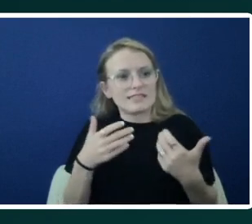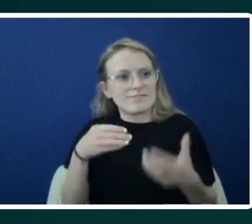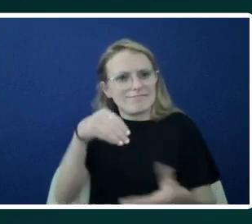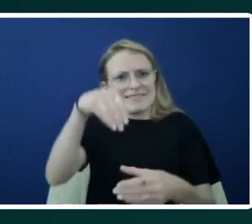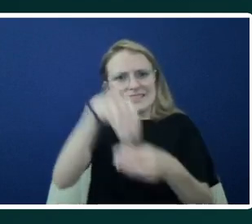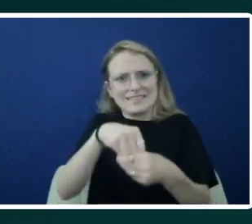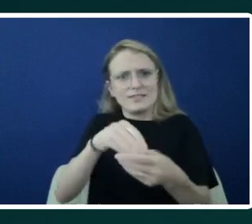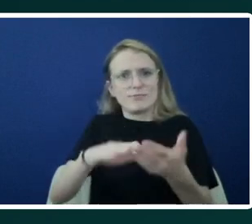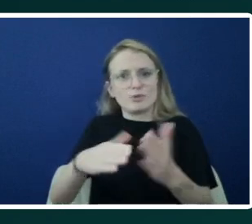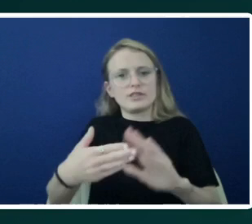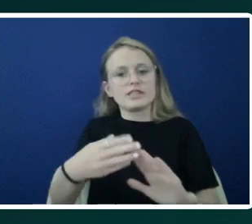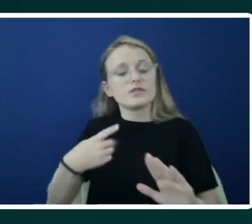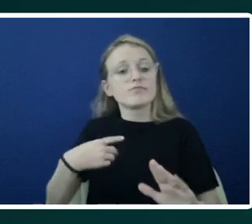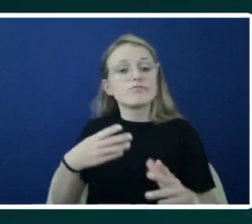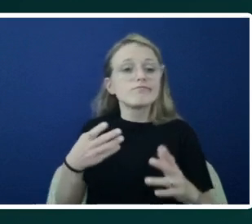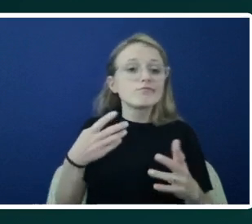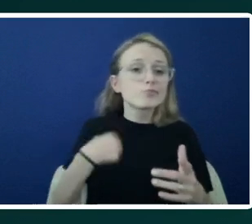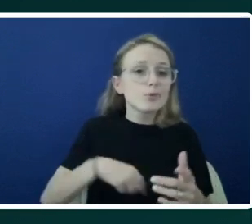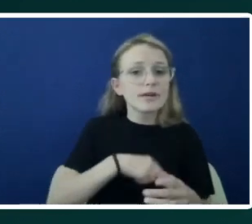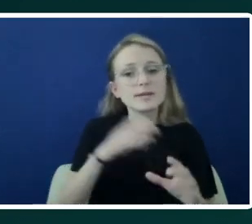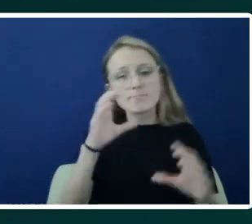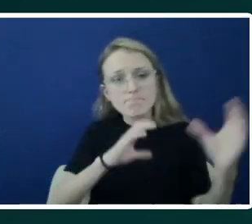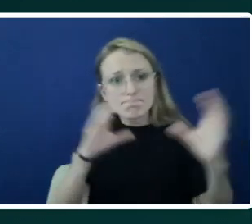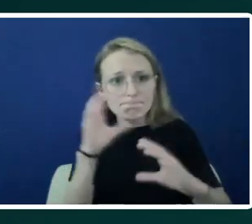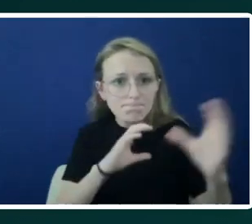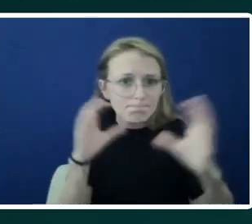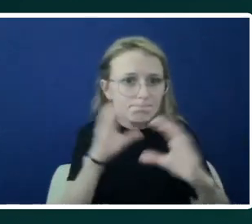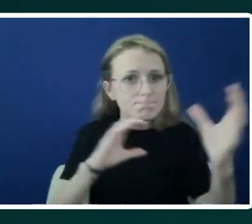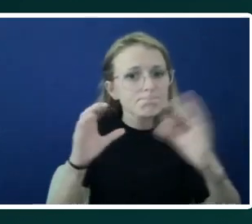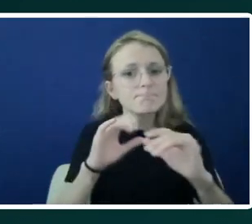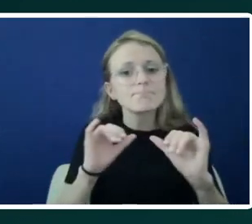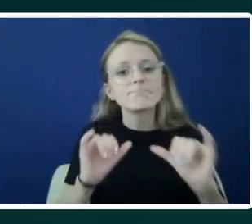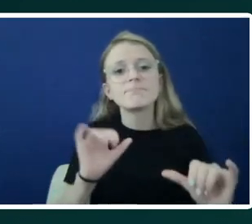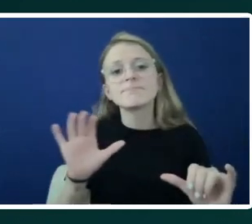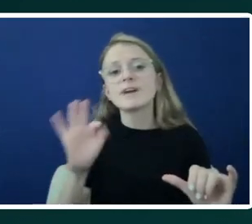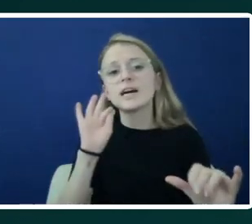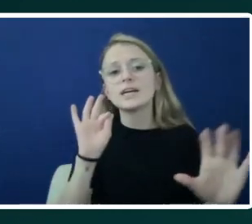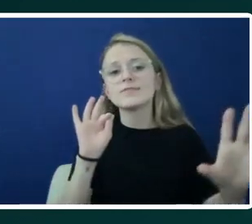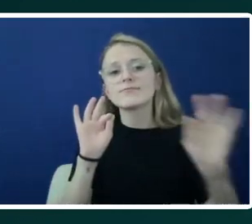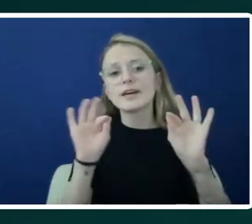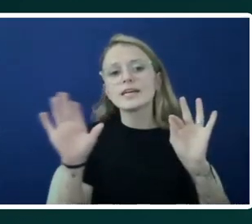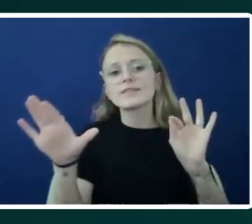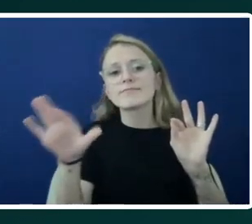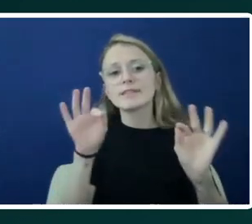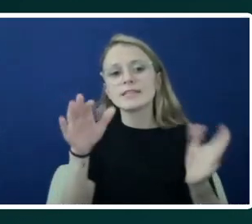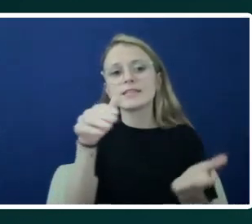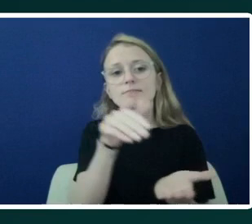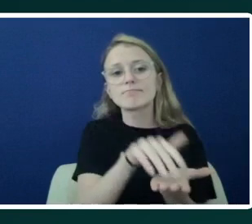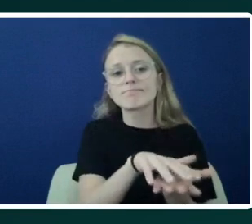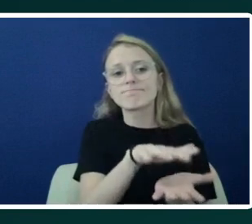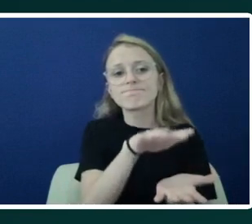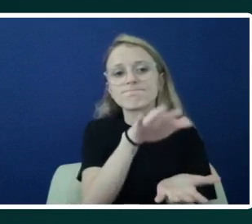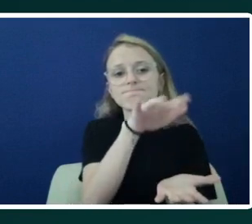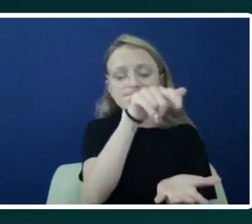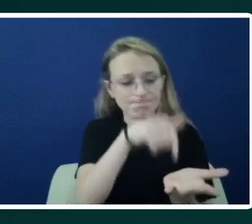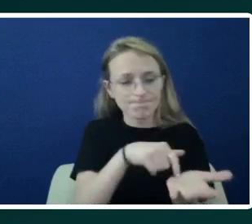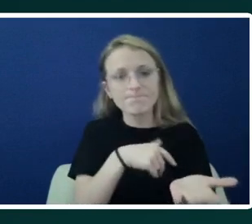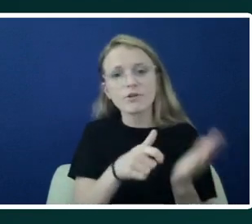through searching that database, find articles about Thomas Hunster, about the work that he